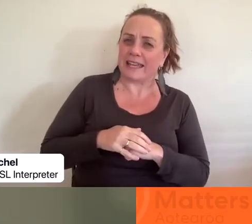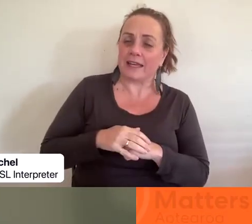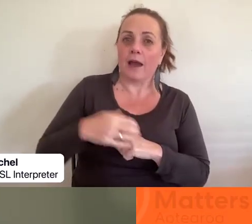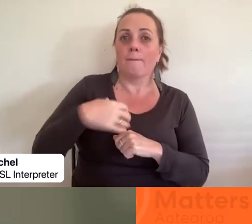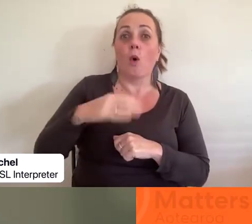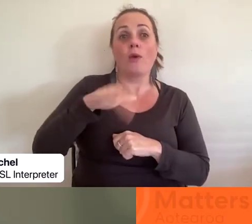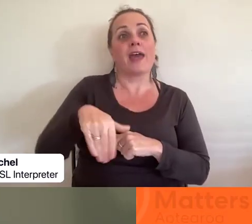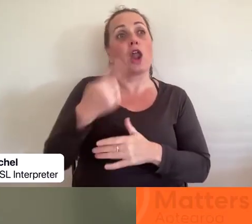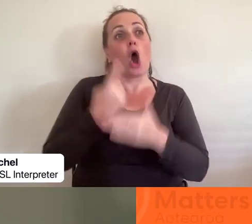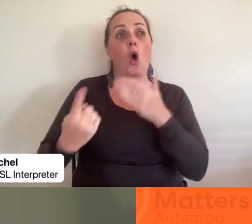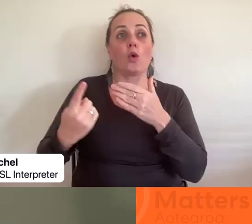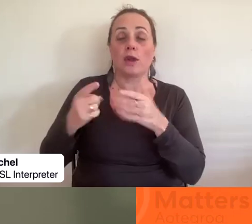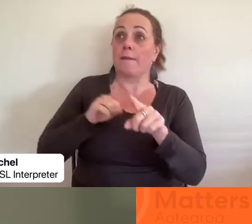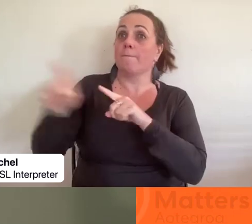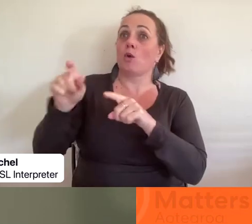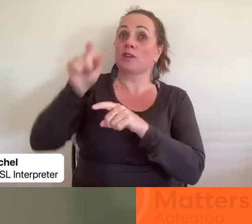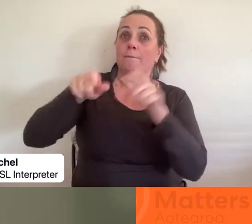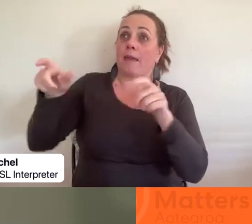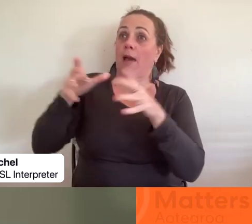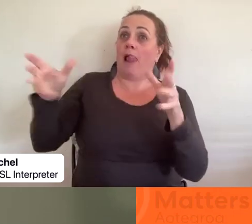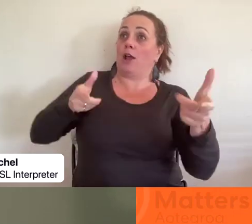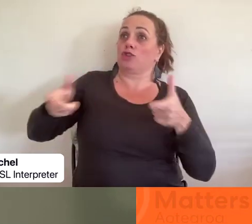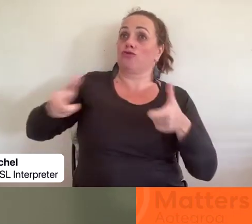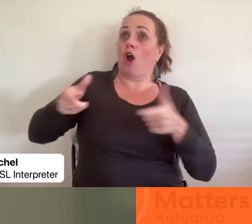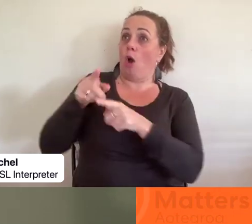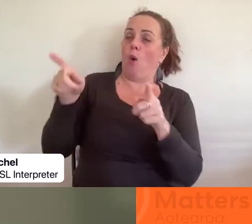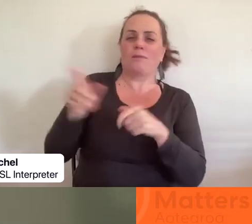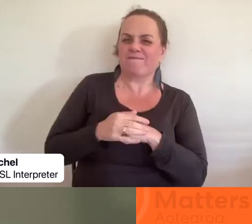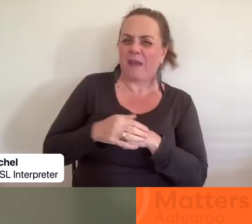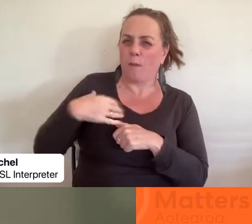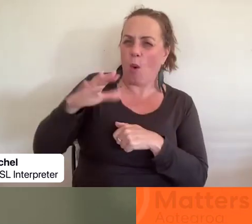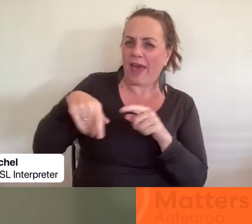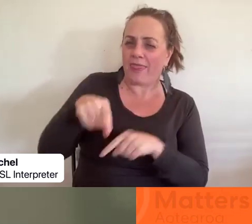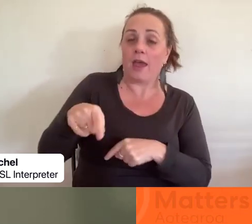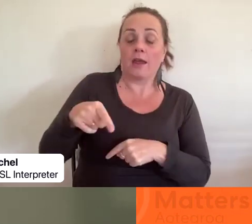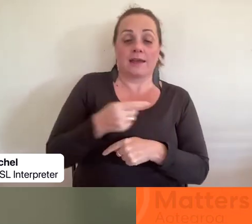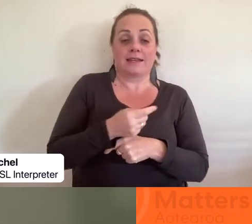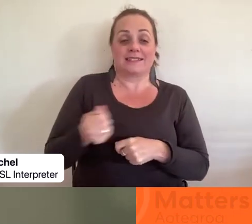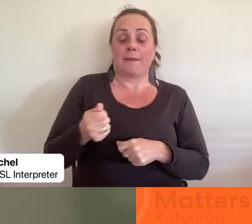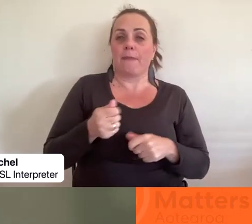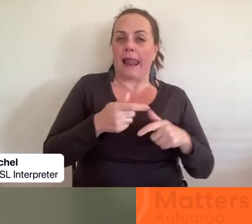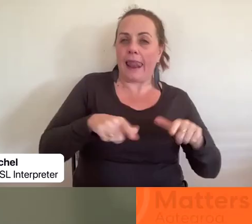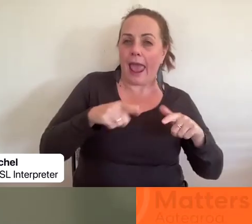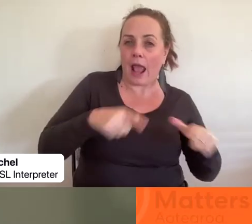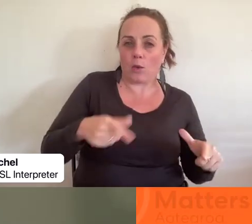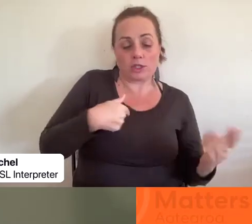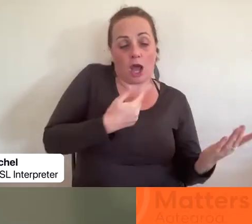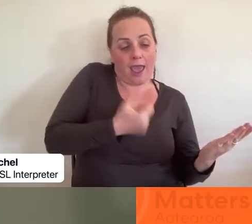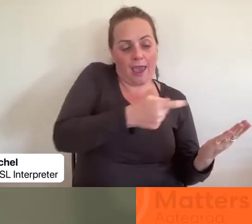rule situation. And I'll try and bring some of the language I've got and explain it plainer for